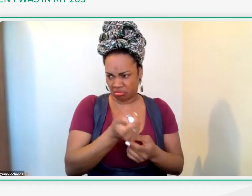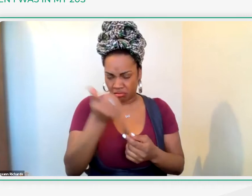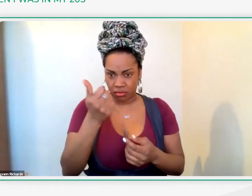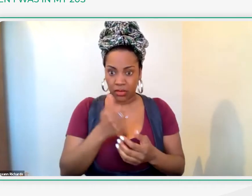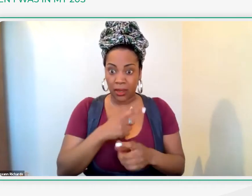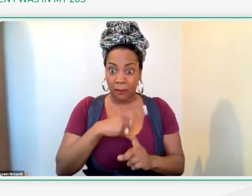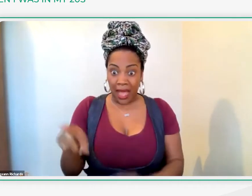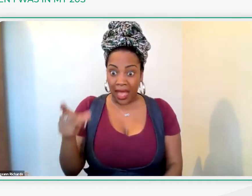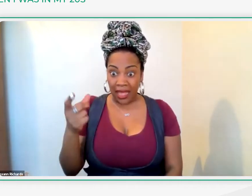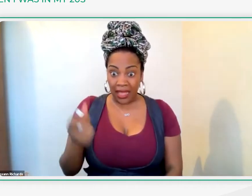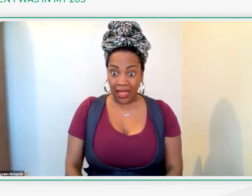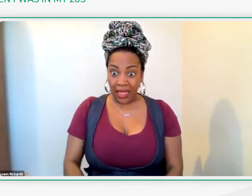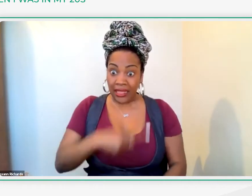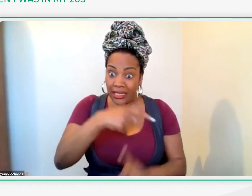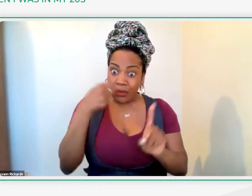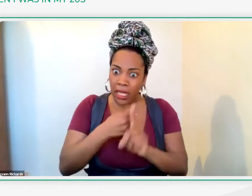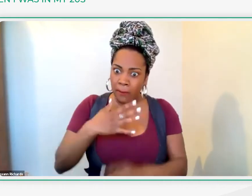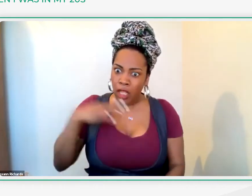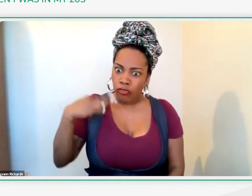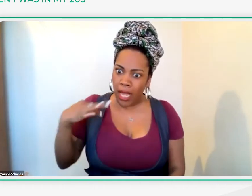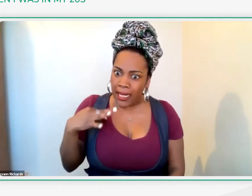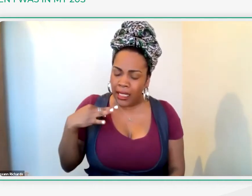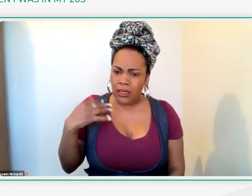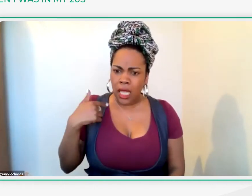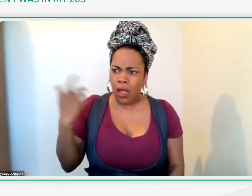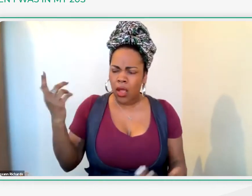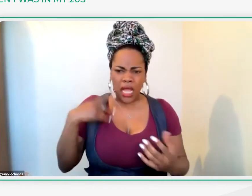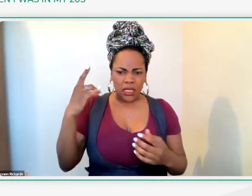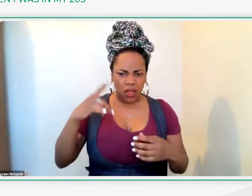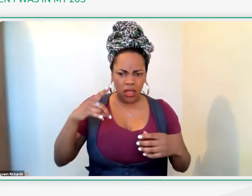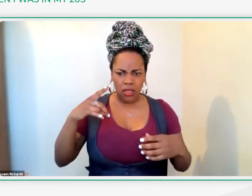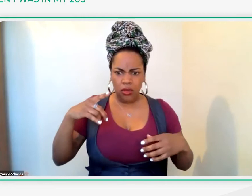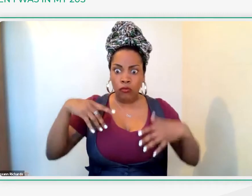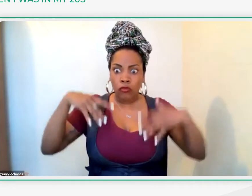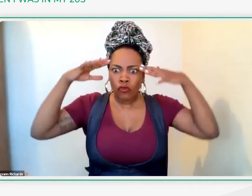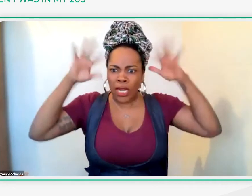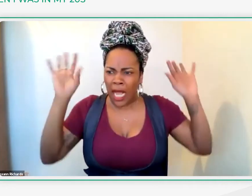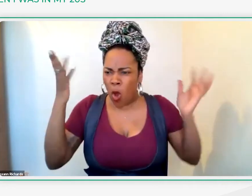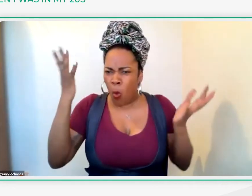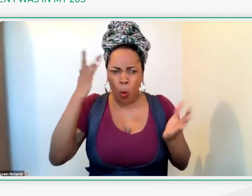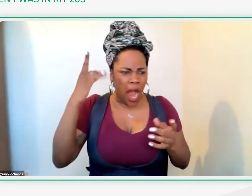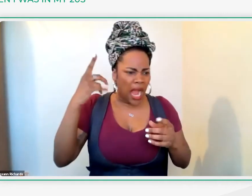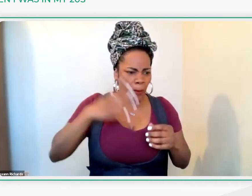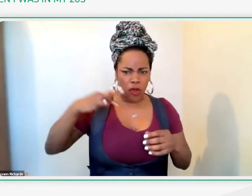I'm going to go ahead and close that credit card and get rid of it.” And that negatively impacted my credit.